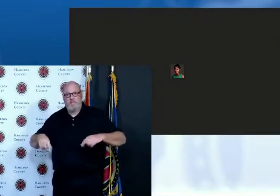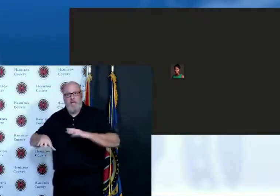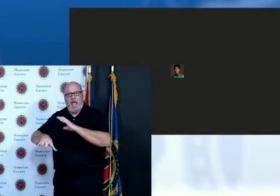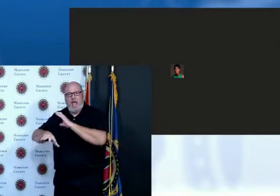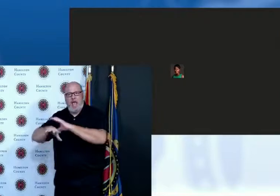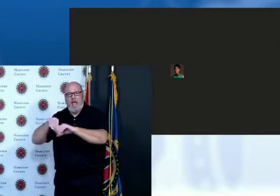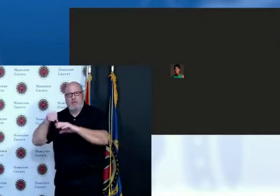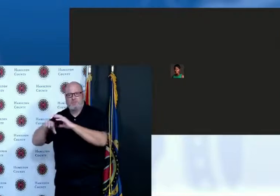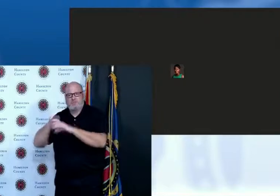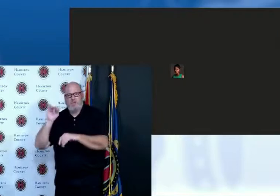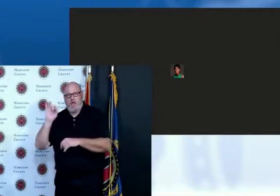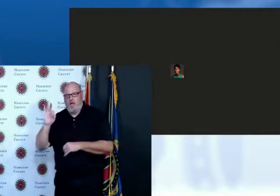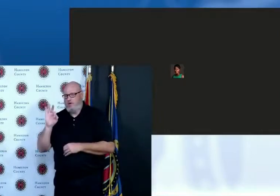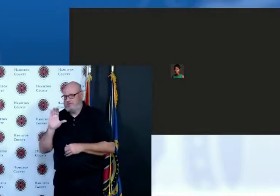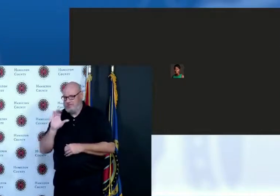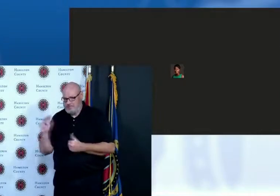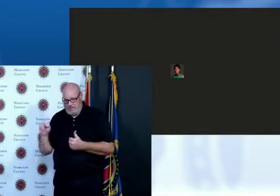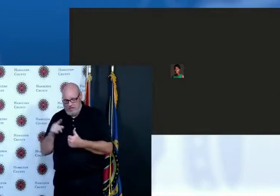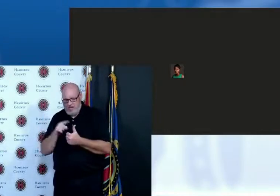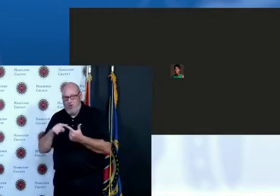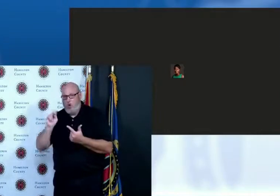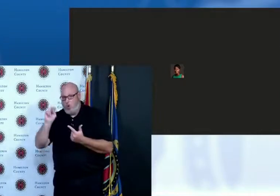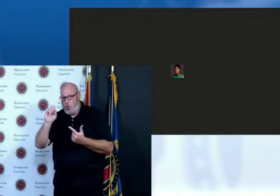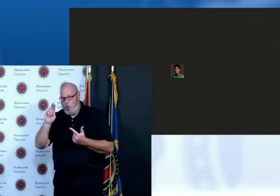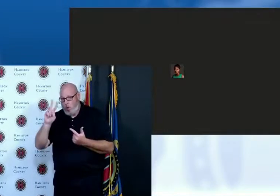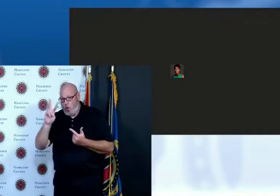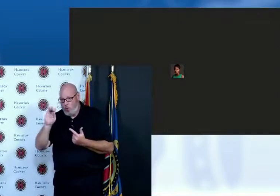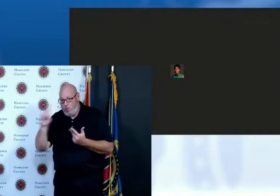we are we are going to go to schools we're using other partners to go to schools